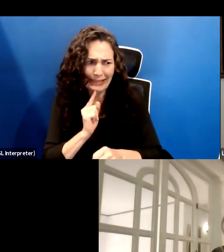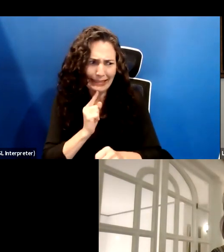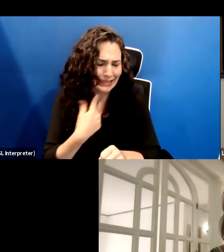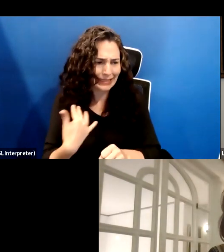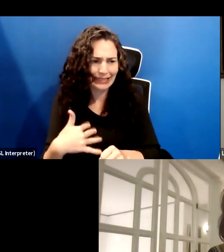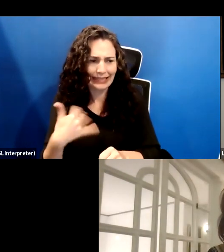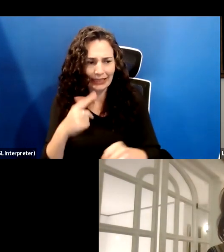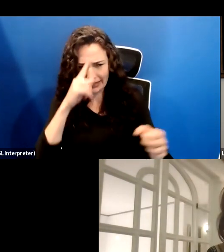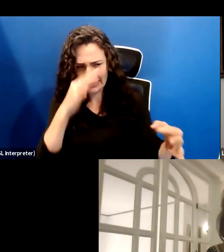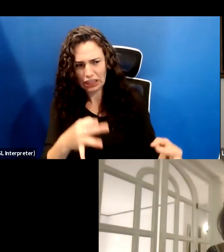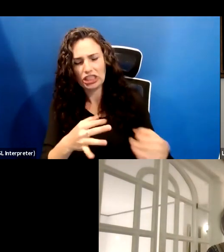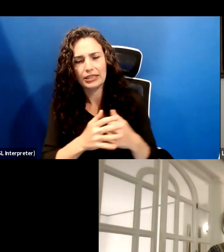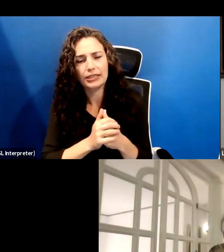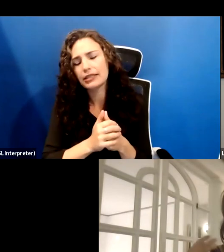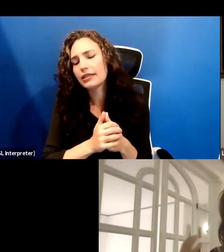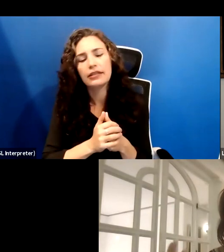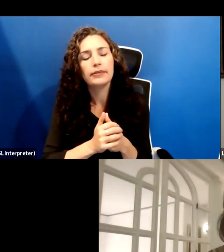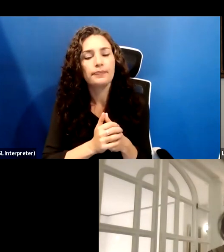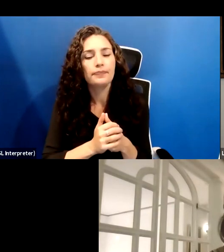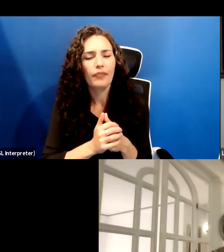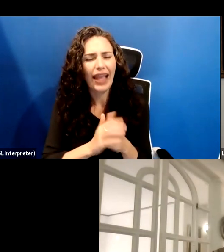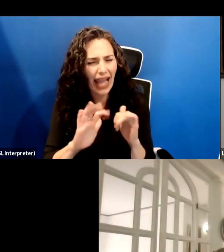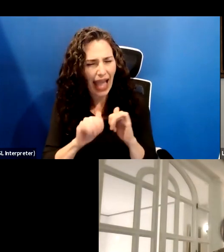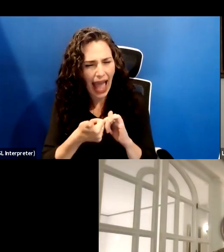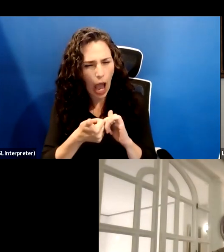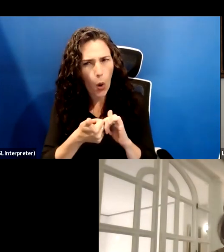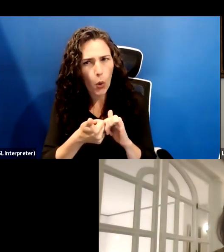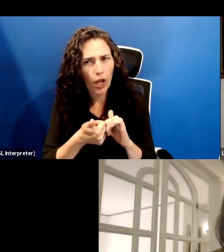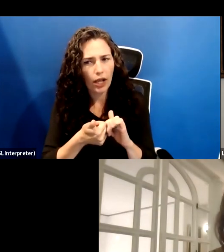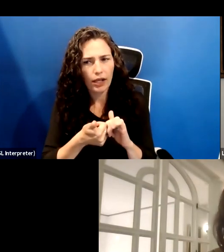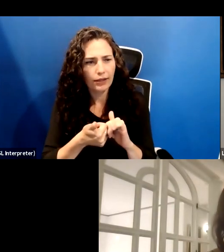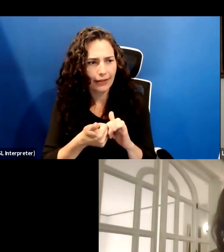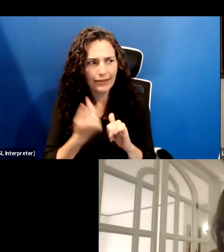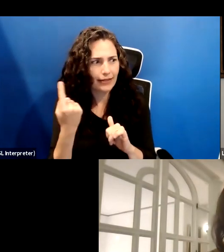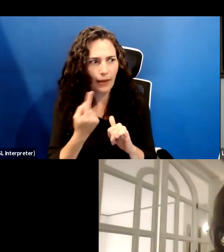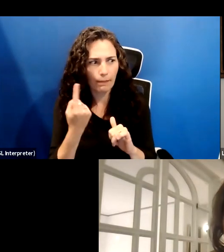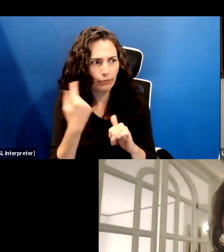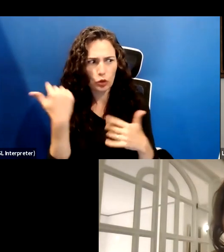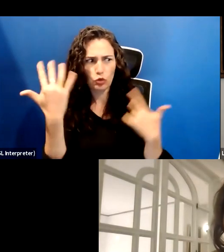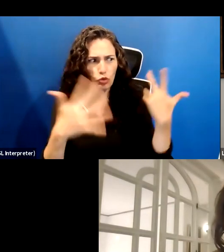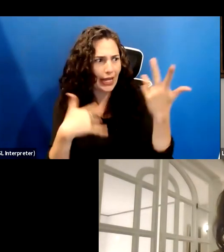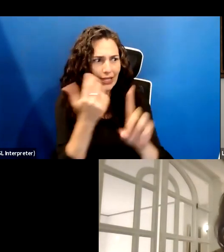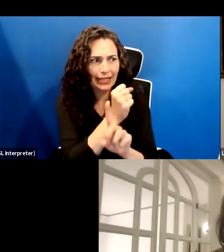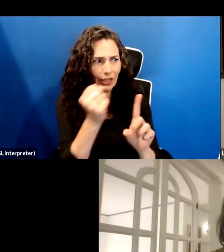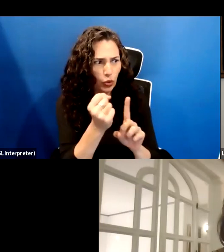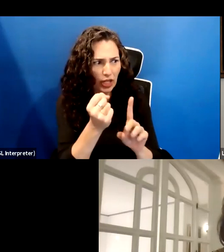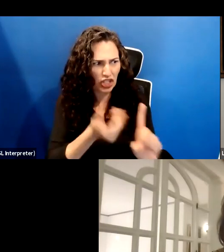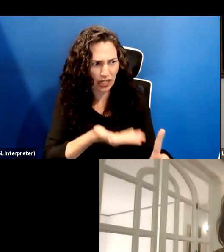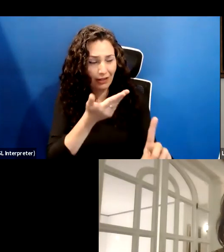Or, you know, how could something that seems so crazy like this actually happen. And so,